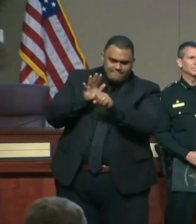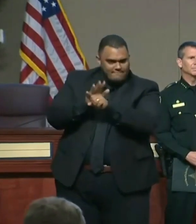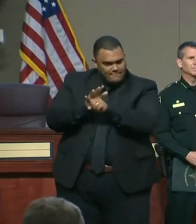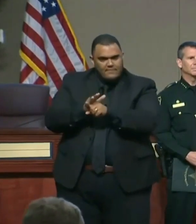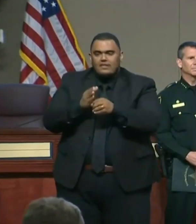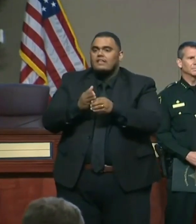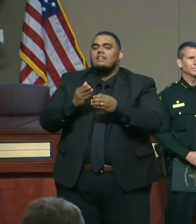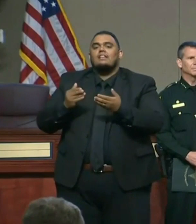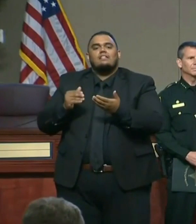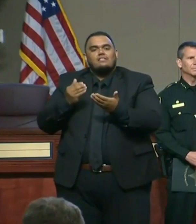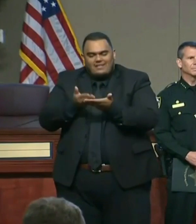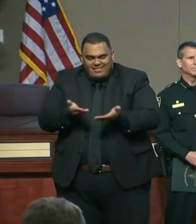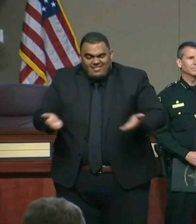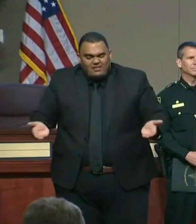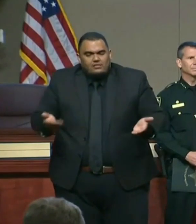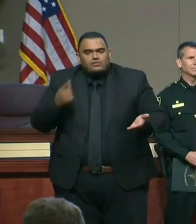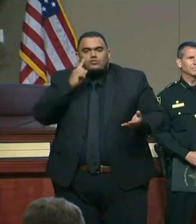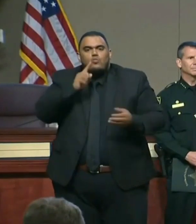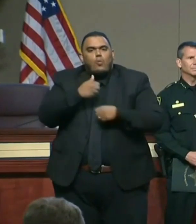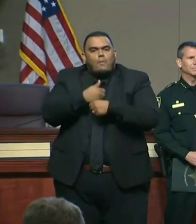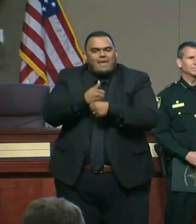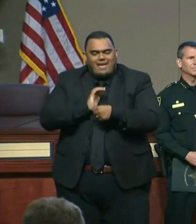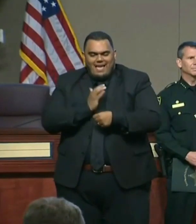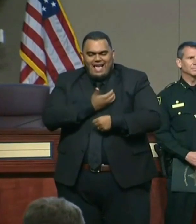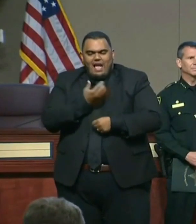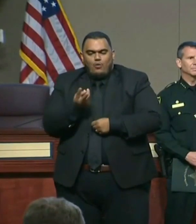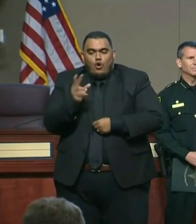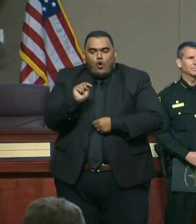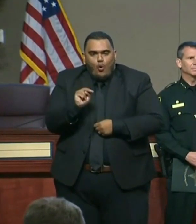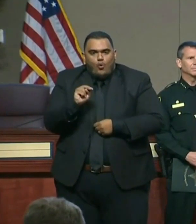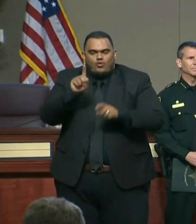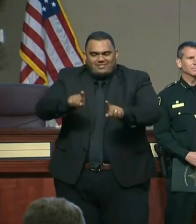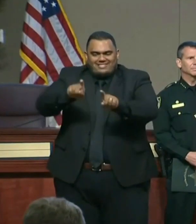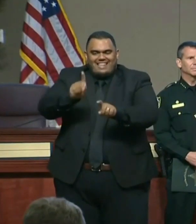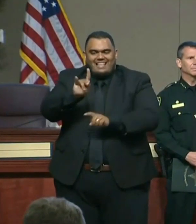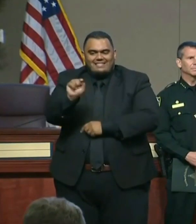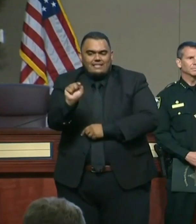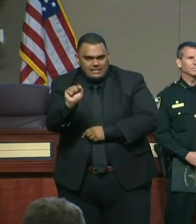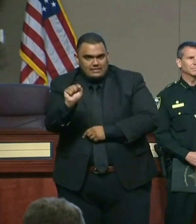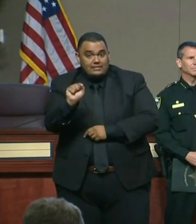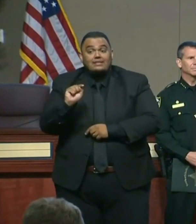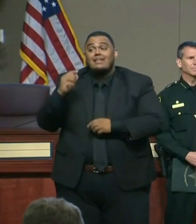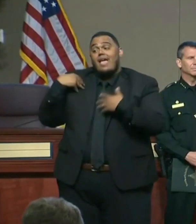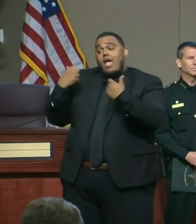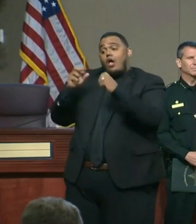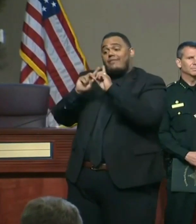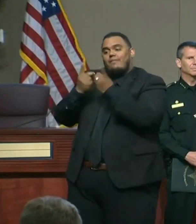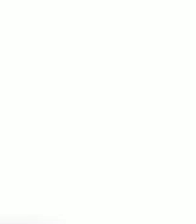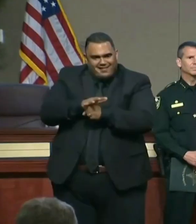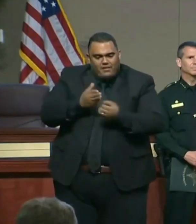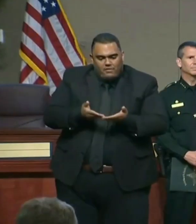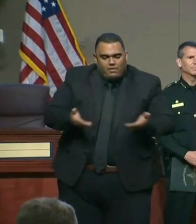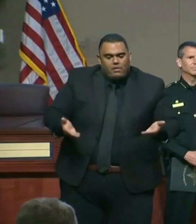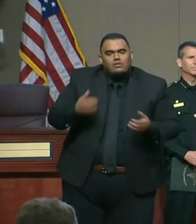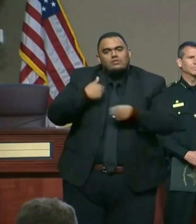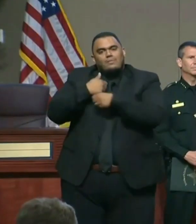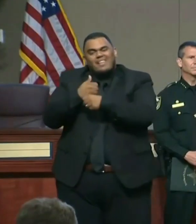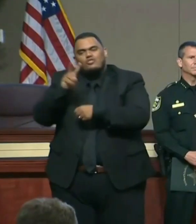OWN TEST KITS IN ORDER TO PROCESS PATIENTS FASTER. >> WE HAVE ACQUIRED SUFFICIENT PROCESS PATIENTS FASTER. >> WE HAVE ACQUIRED SUFFICIENT INGREDIENTS TO MAKE OUR OWN TEST WE HAVE ACQUIRED SUFFICIENT INGREDIENTS TO MAKE OUR OWN TEST KITS.